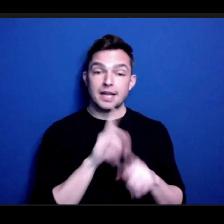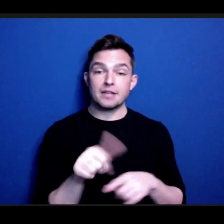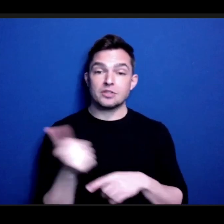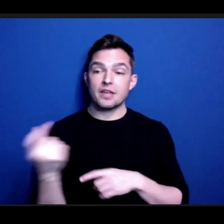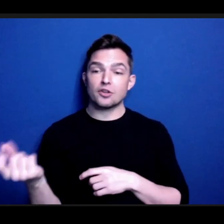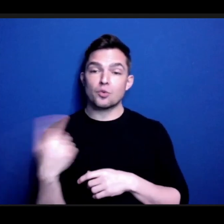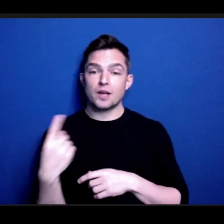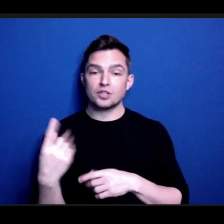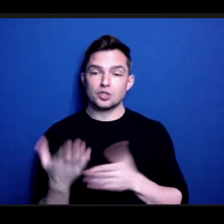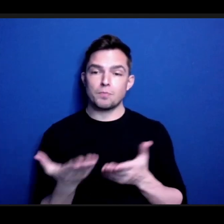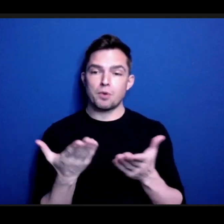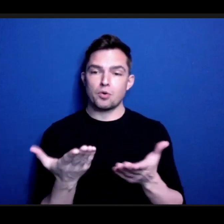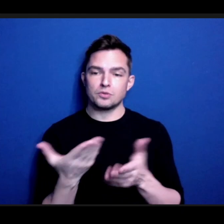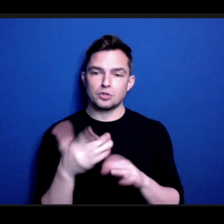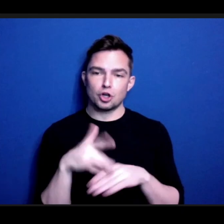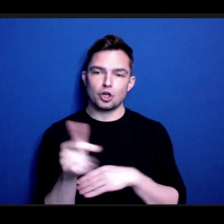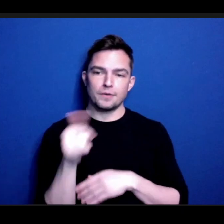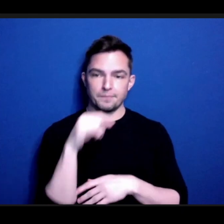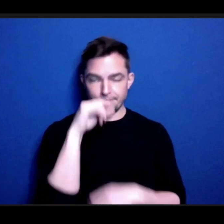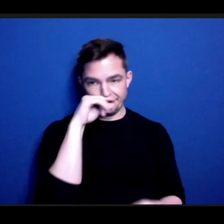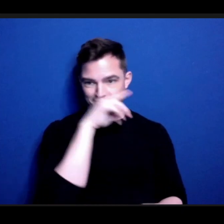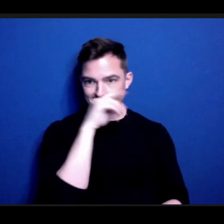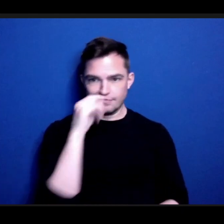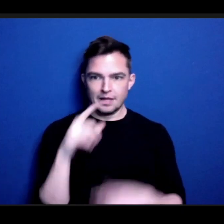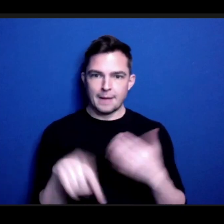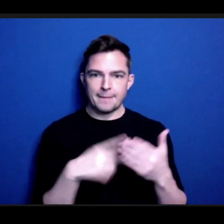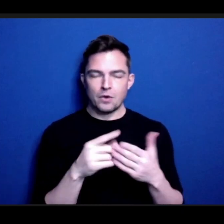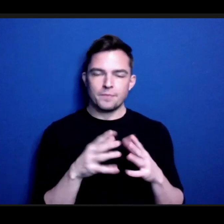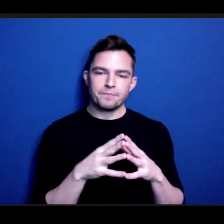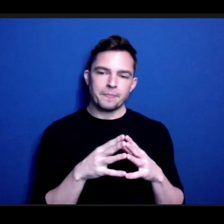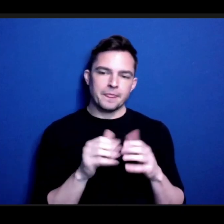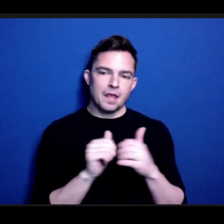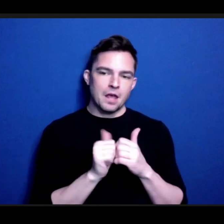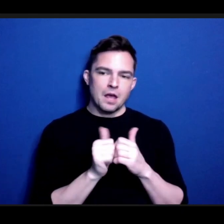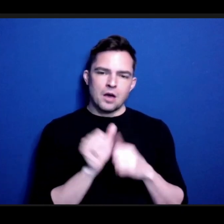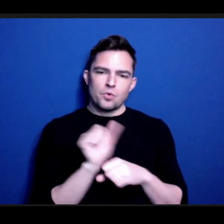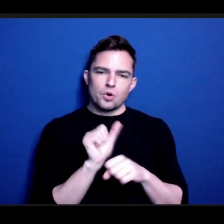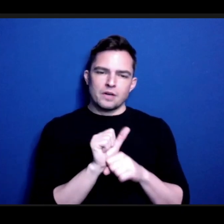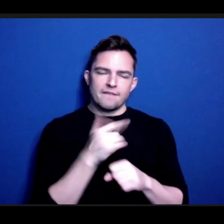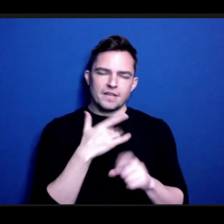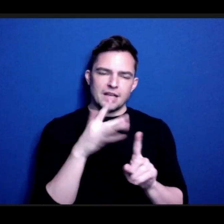pose around, how is that, you know, the work and being isolating? Yes. So on the one hand,